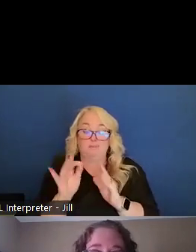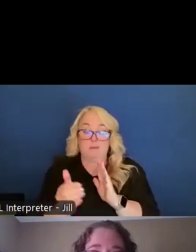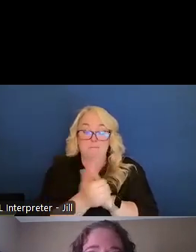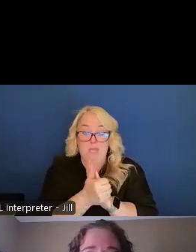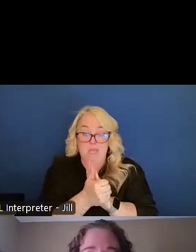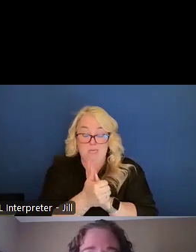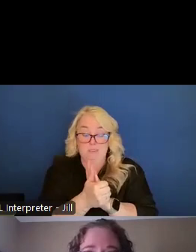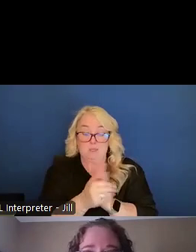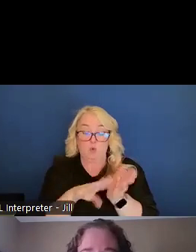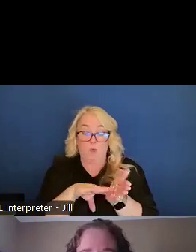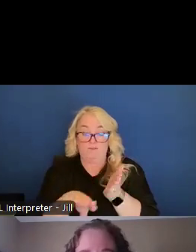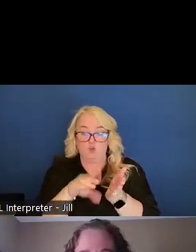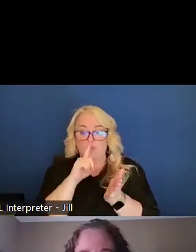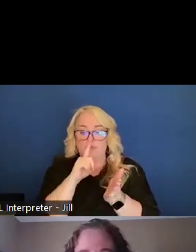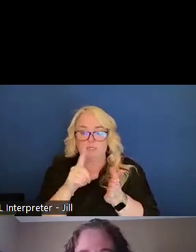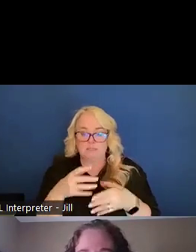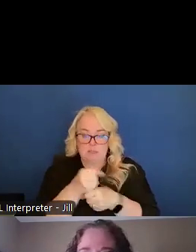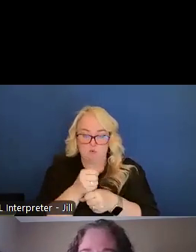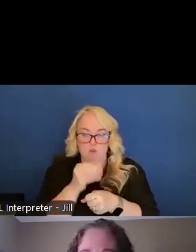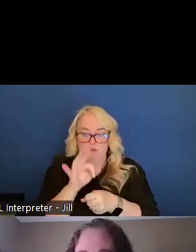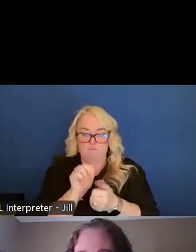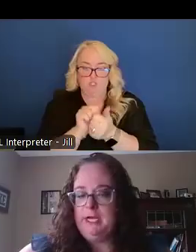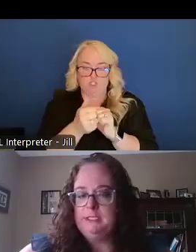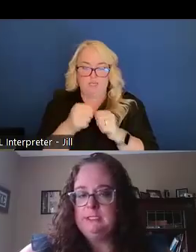is a summary of what's being changed in the first few pages